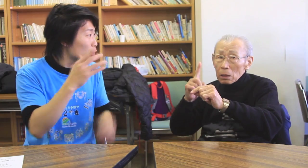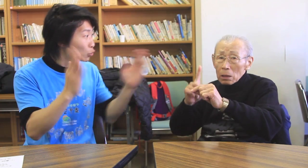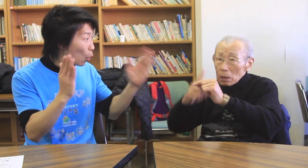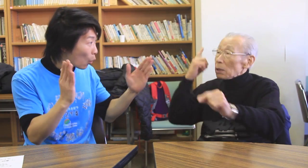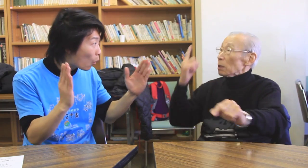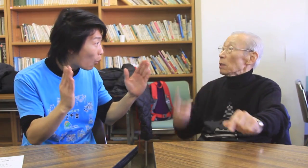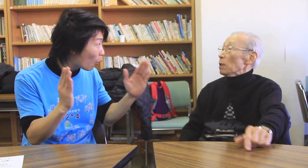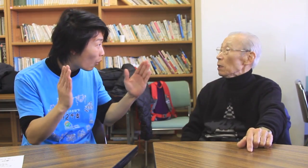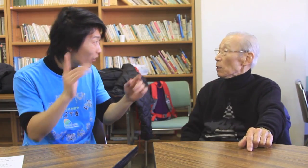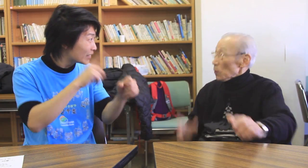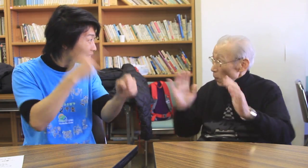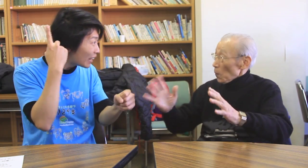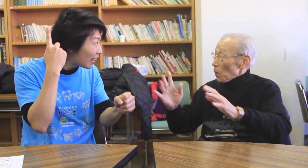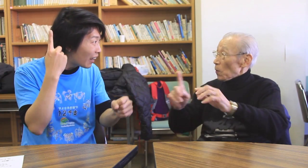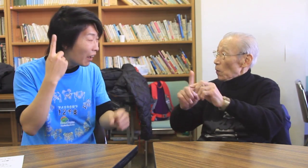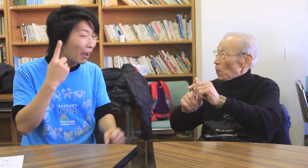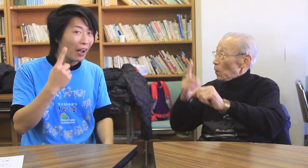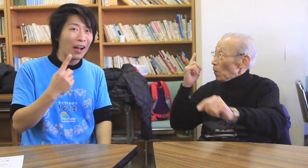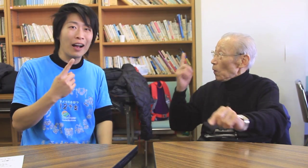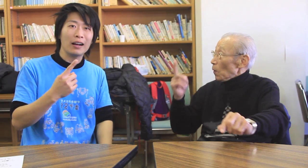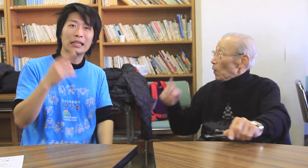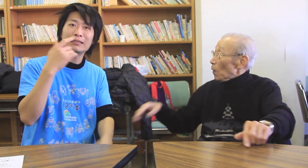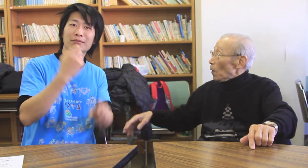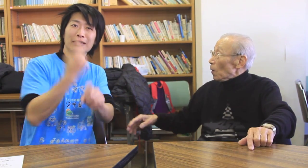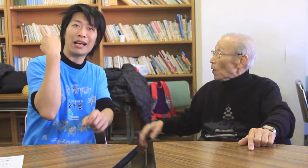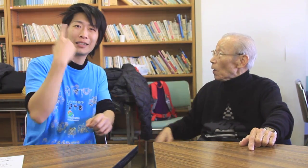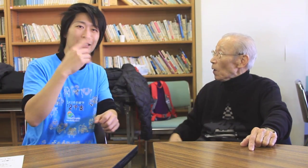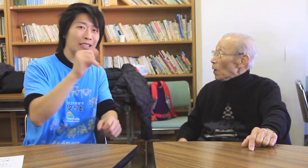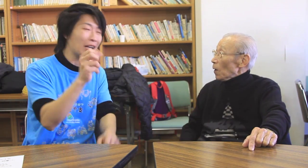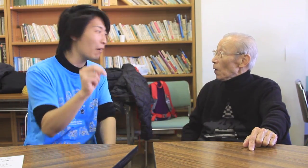Yes, it was a long 3 months. The surgery was exactly 1 year ago.